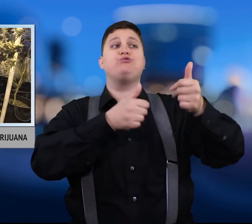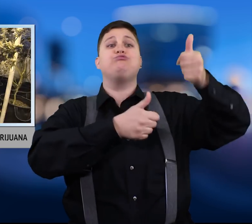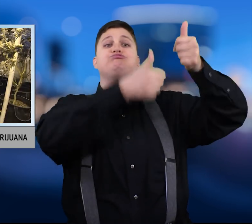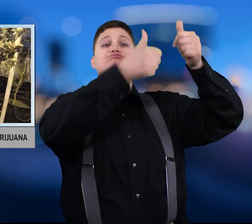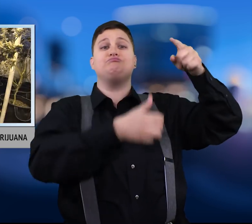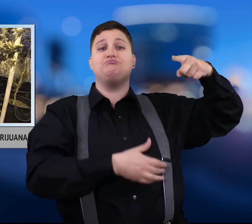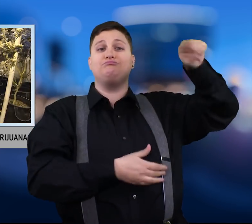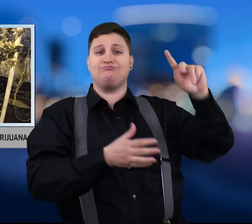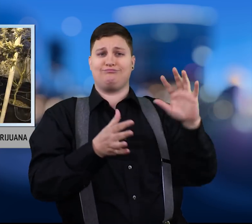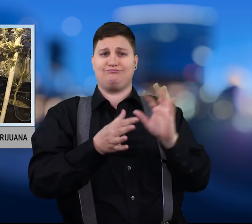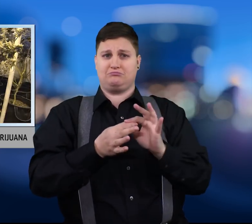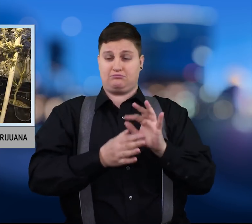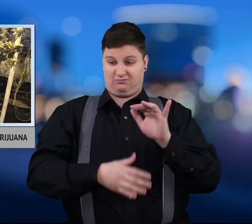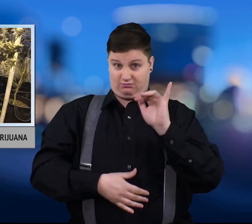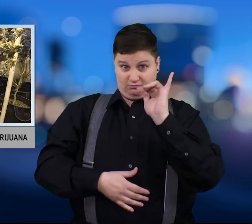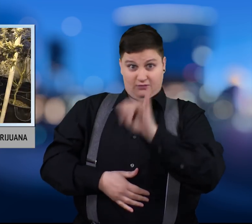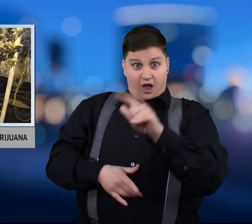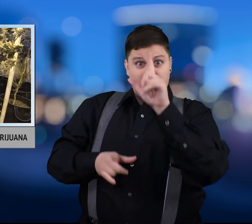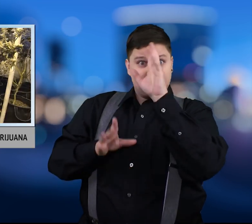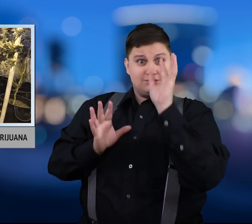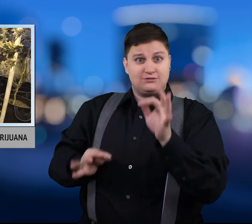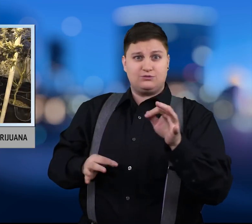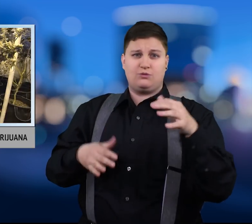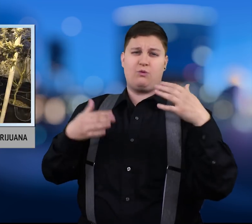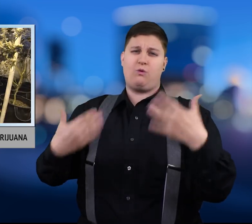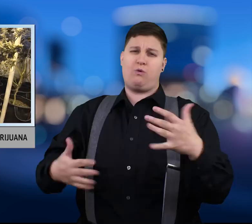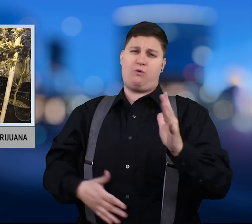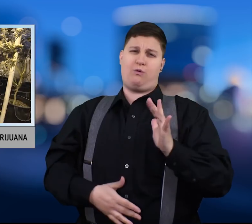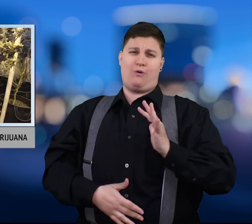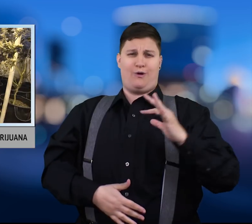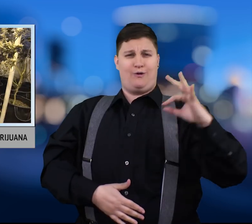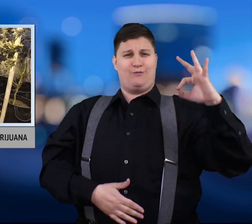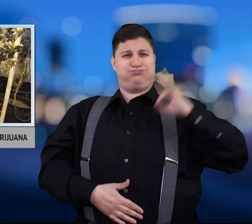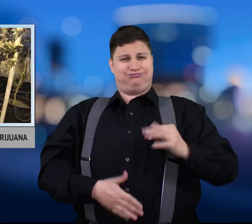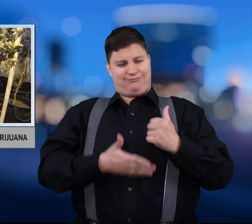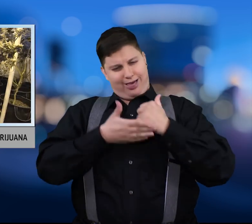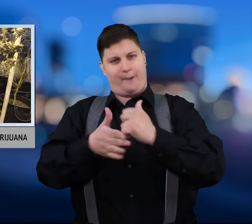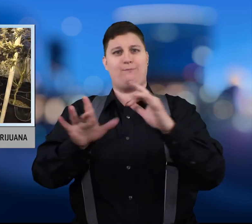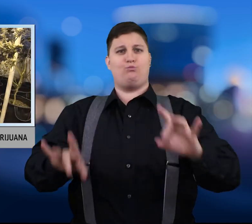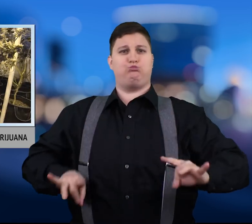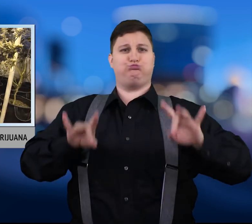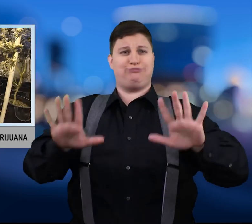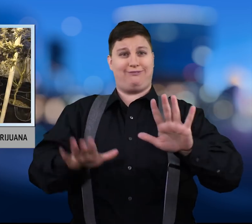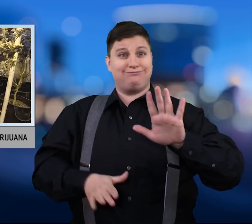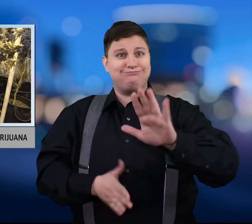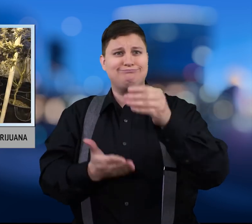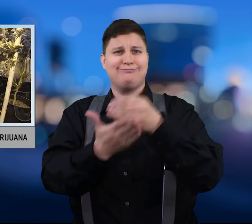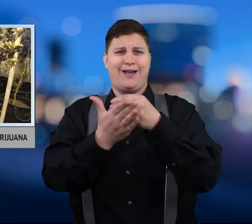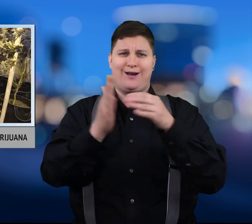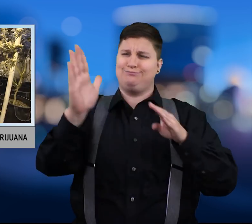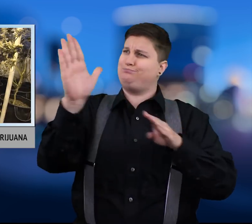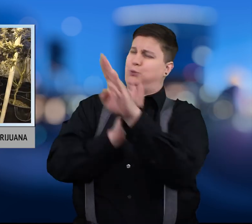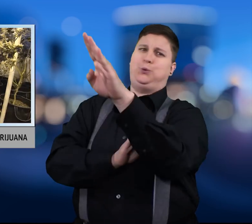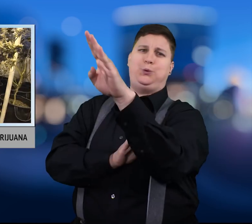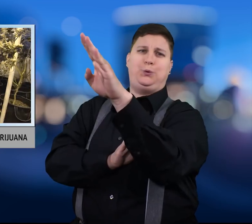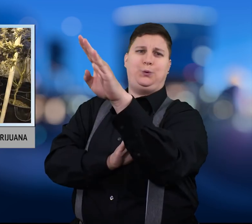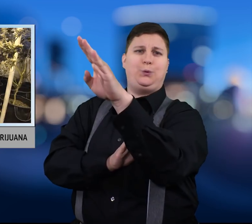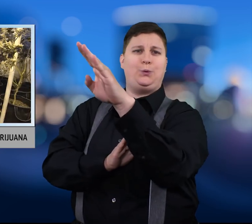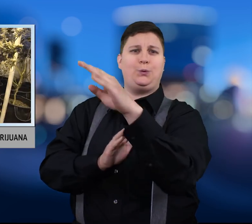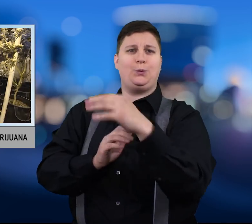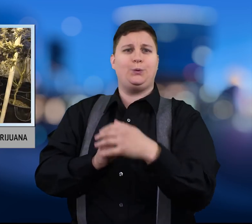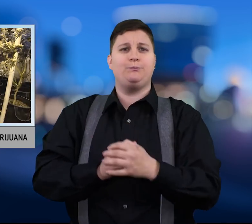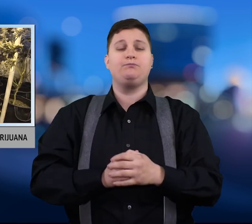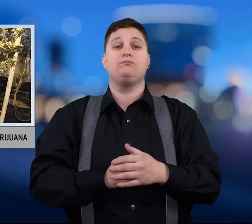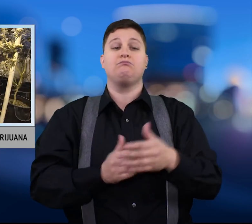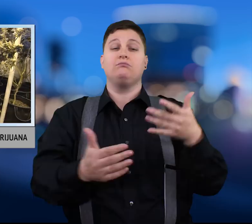Experts say this decision could lead to a big economic boom for Australia.